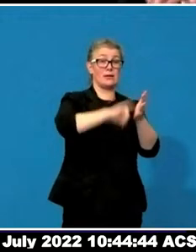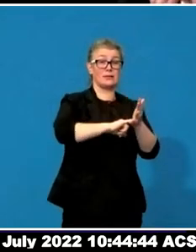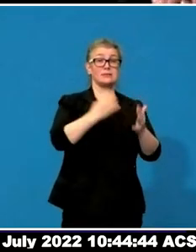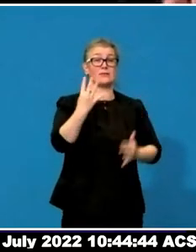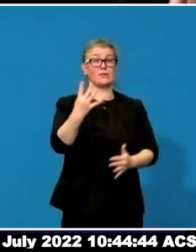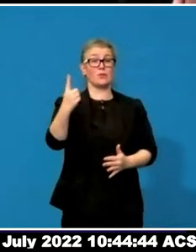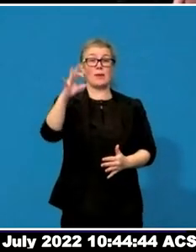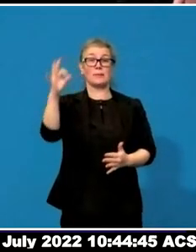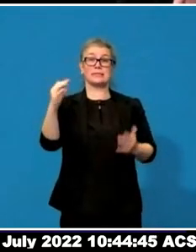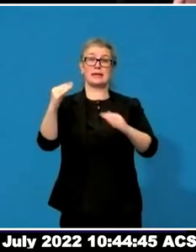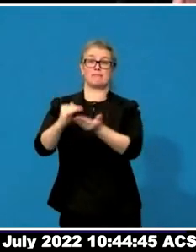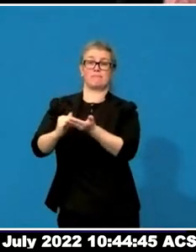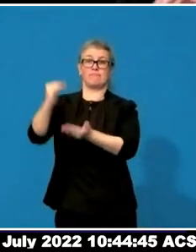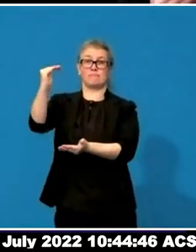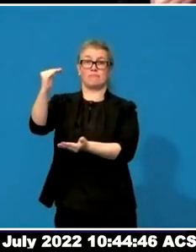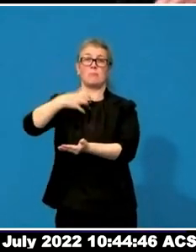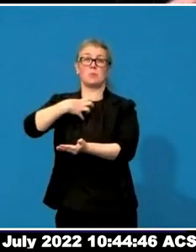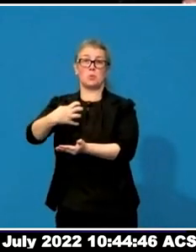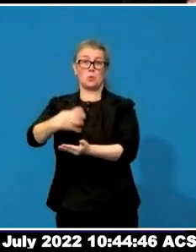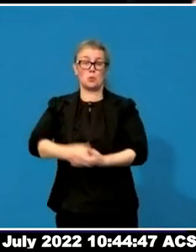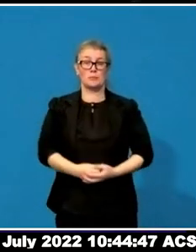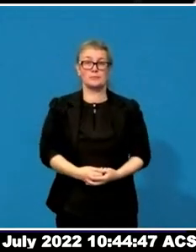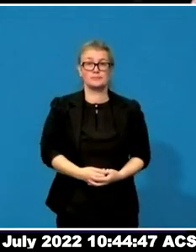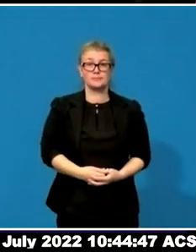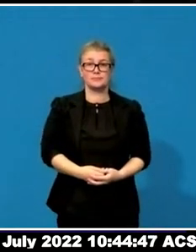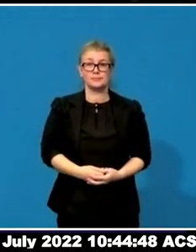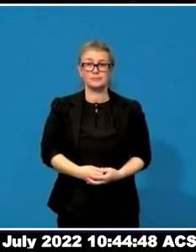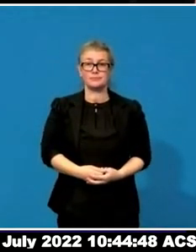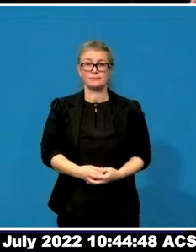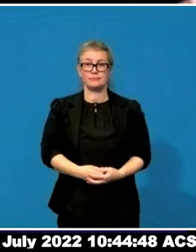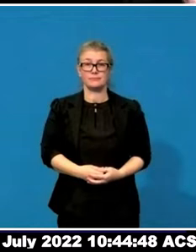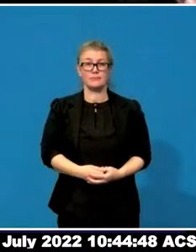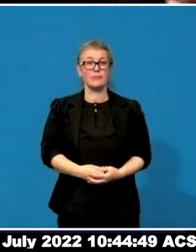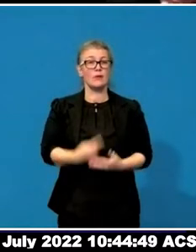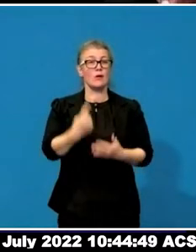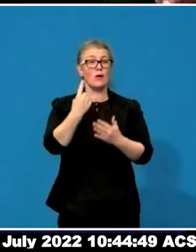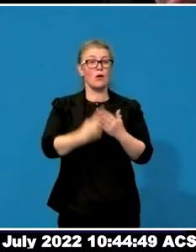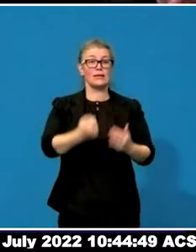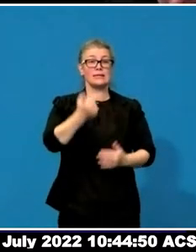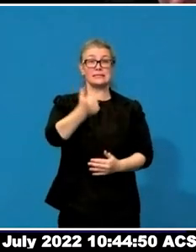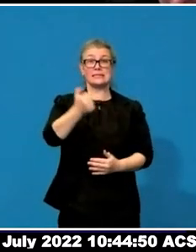Only 66 per cent of First Nations applicants are accepted as being eligible for the NDIS,